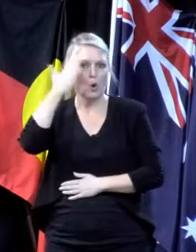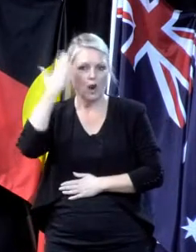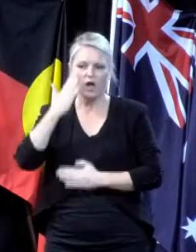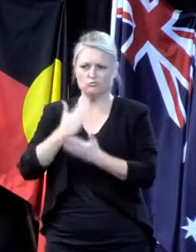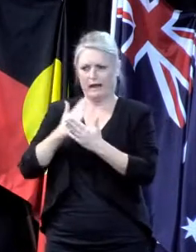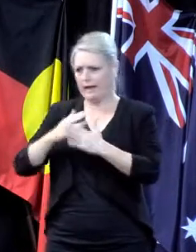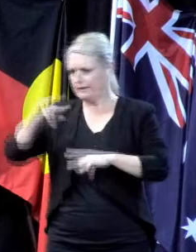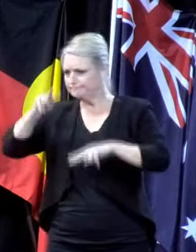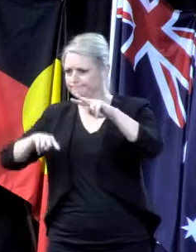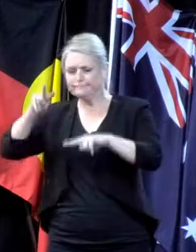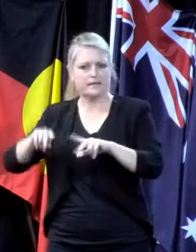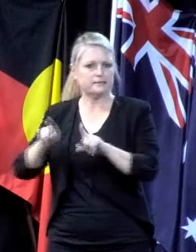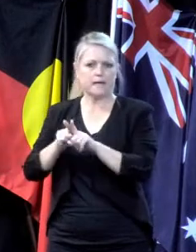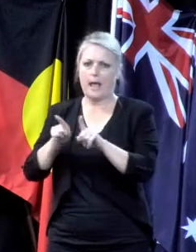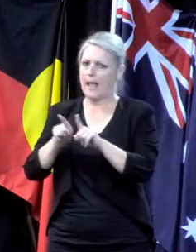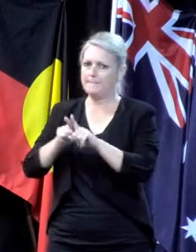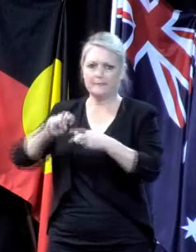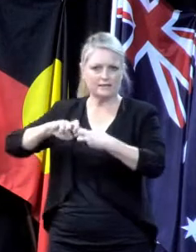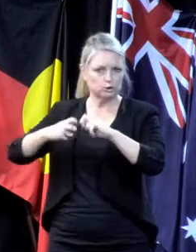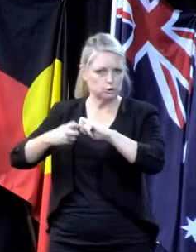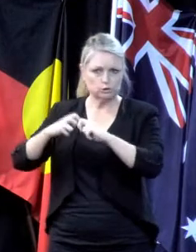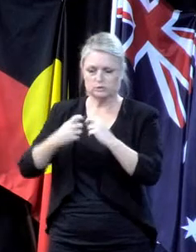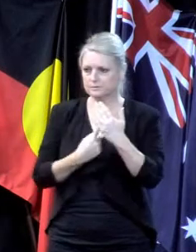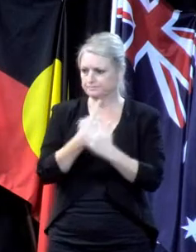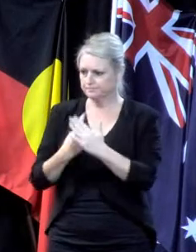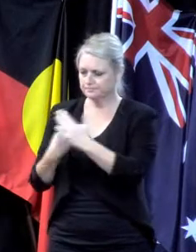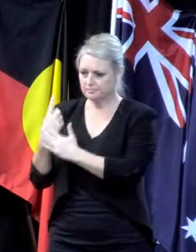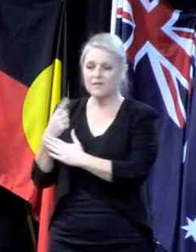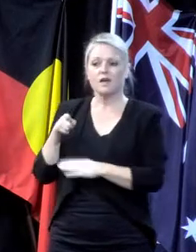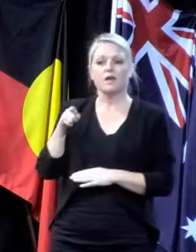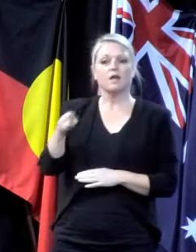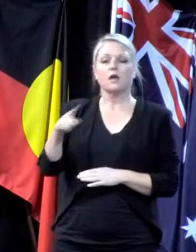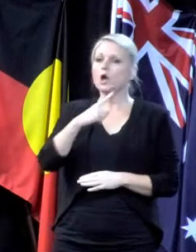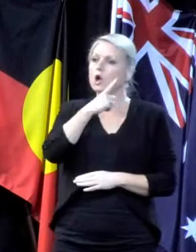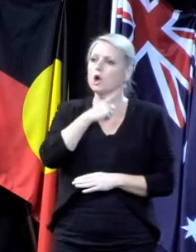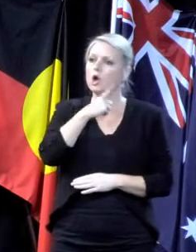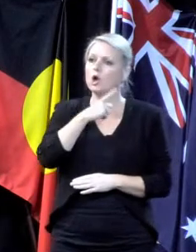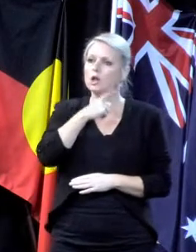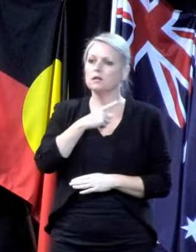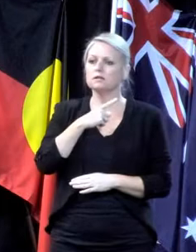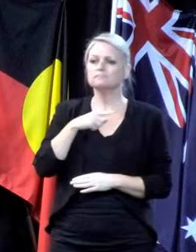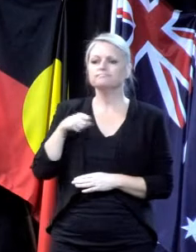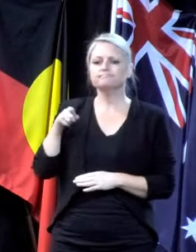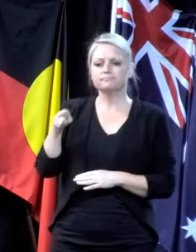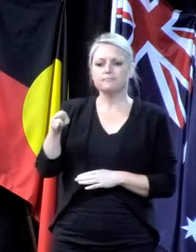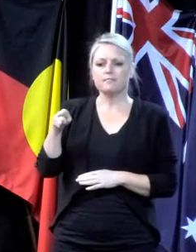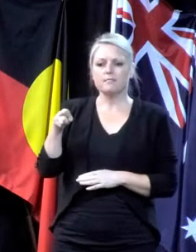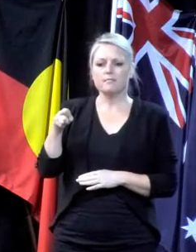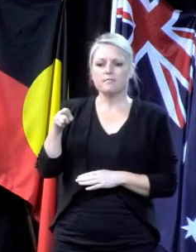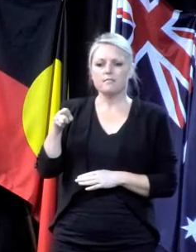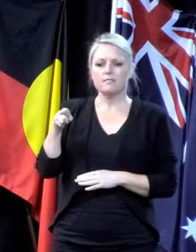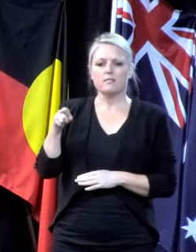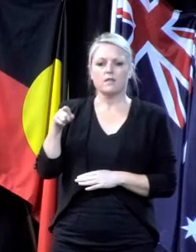This young person was, for reasons, working in a very isolated self.